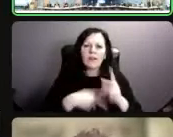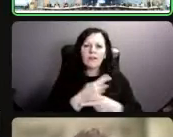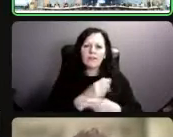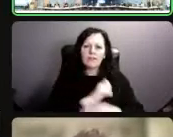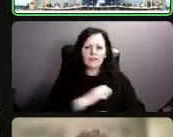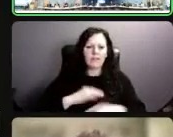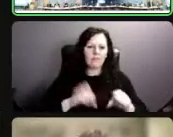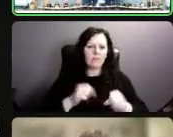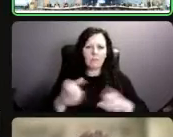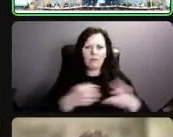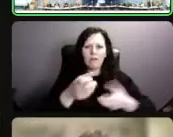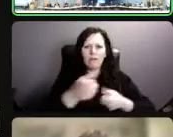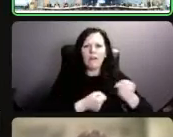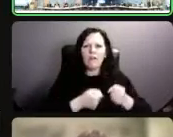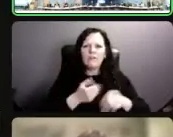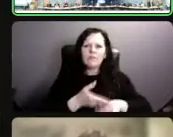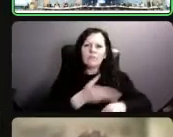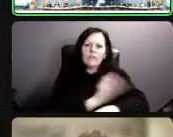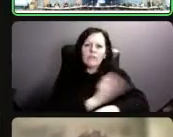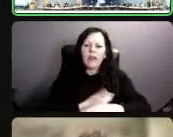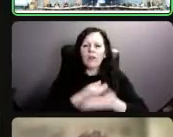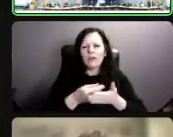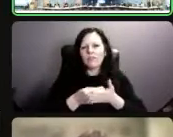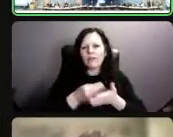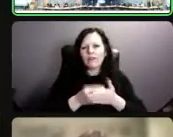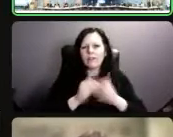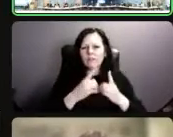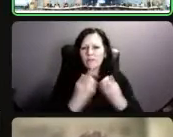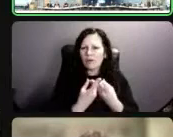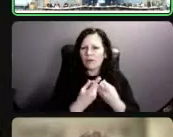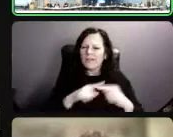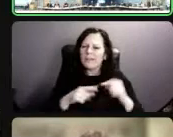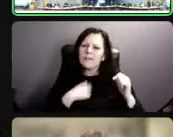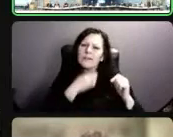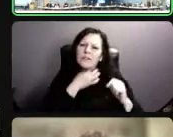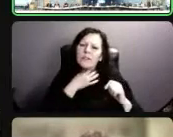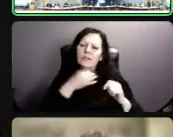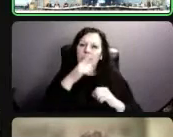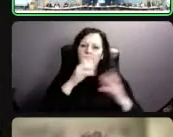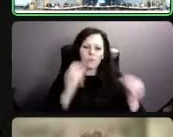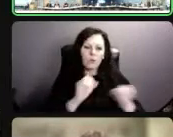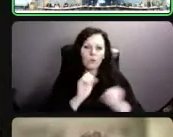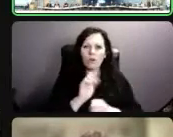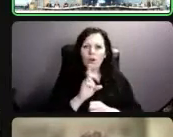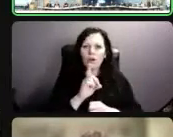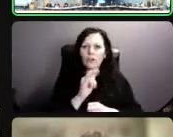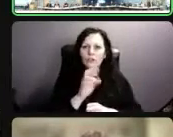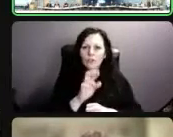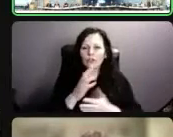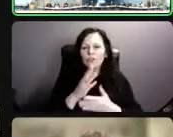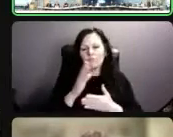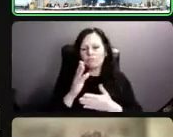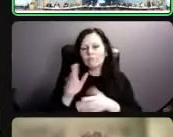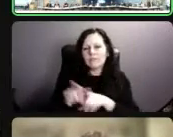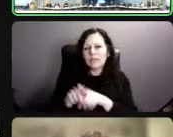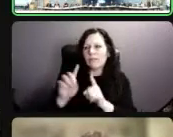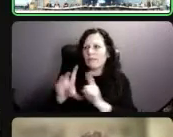HAVE A CITY AUDITOR OR WE JUST DON'T HAVE. I KNOW THERE ARE TYPES OF